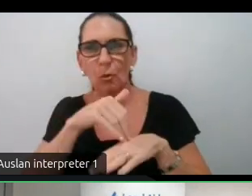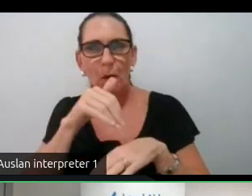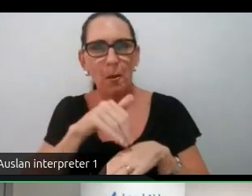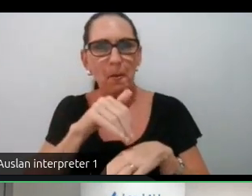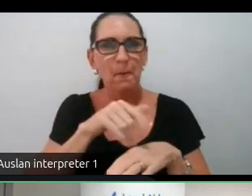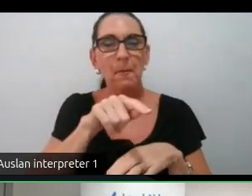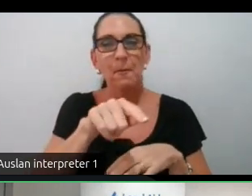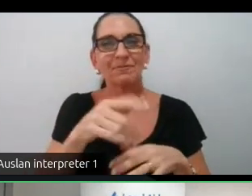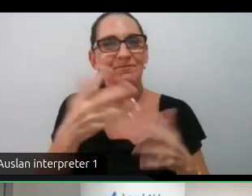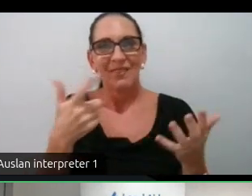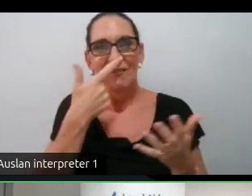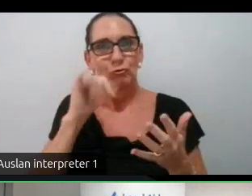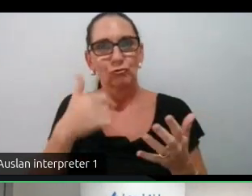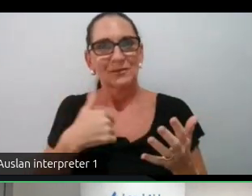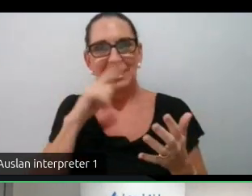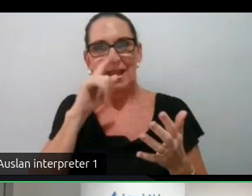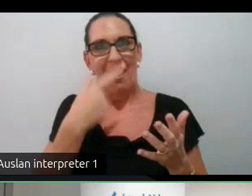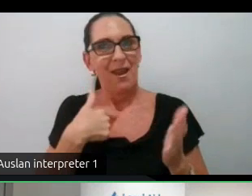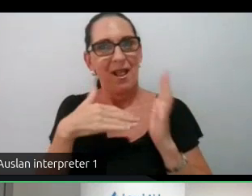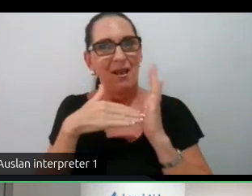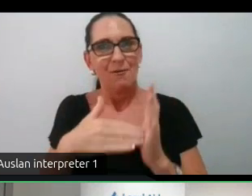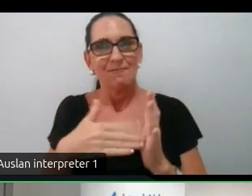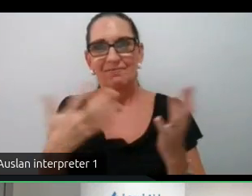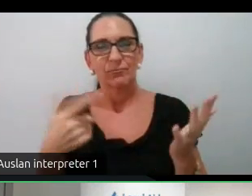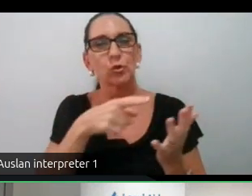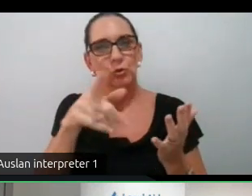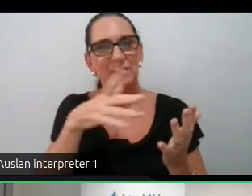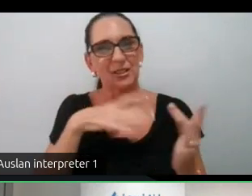anything with the webinar today, unfortunately, we can't provide that assistance. You will need